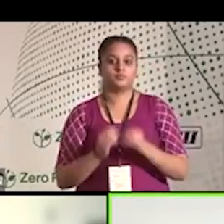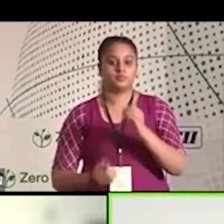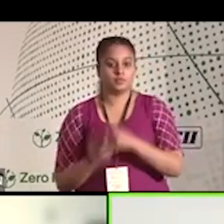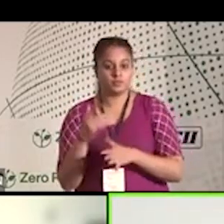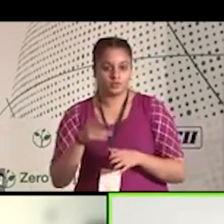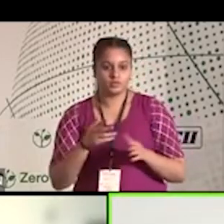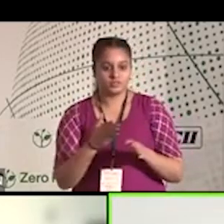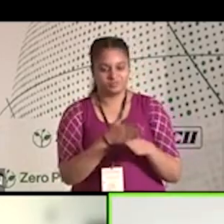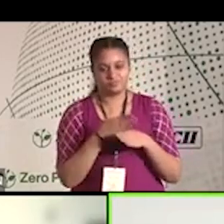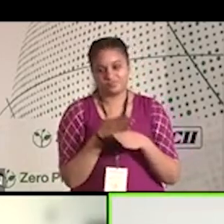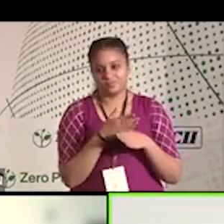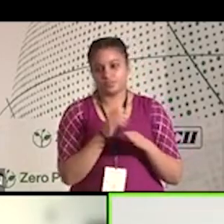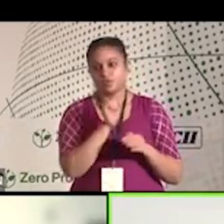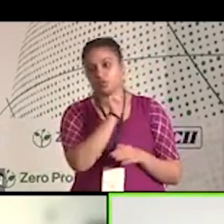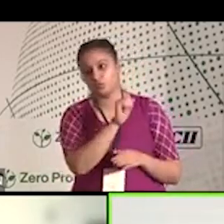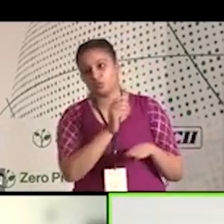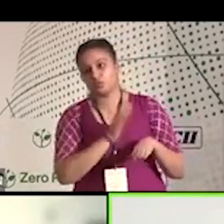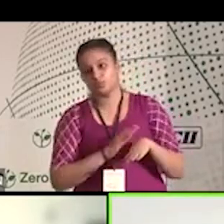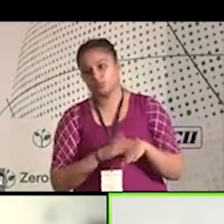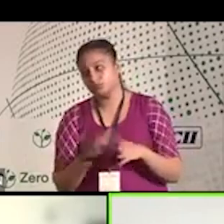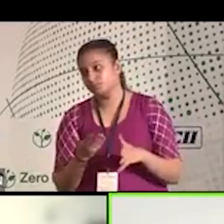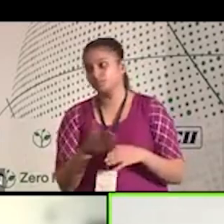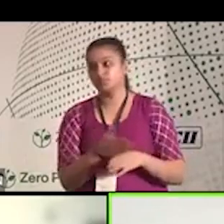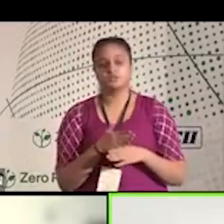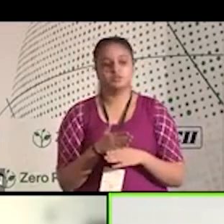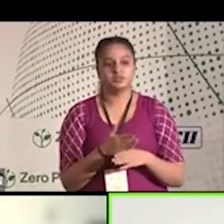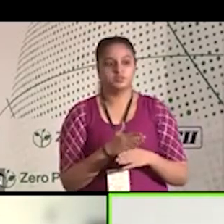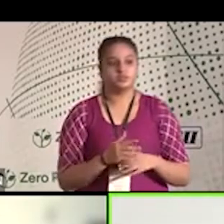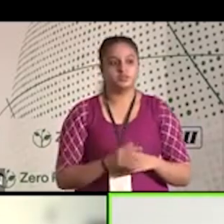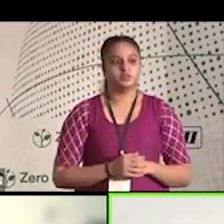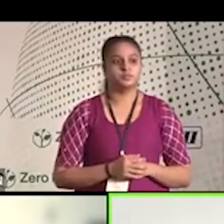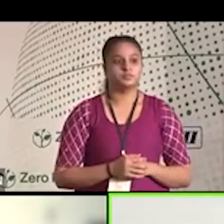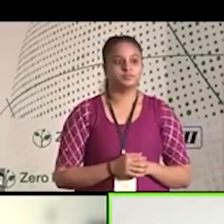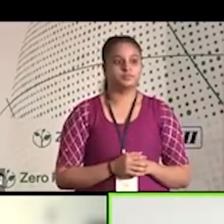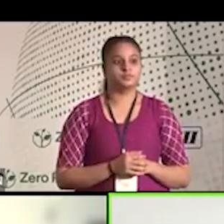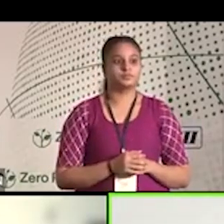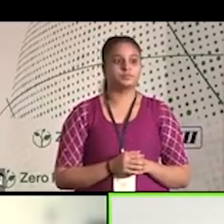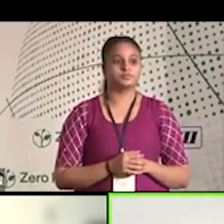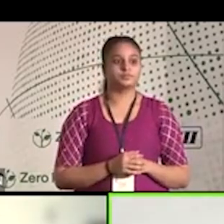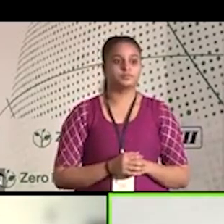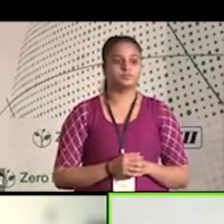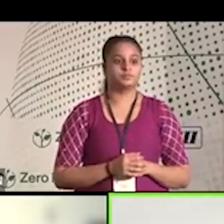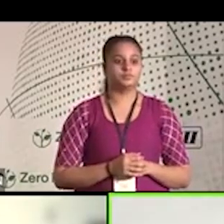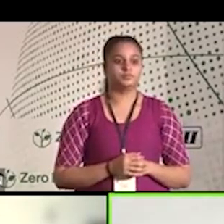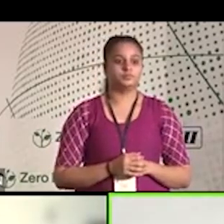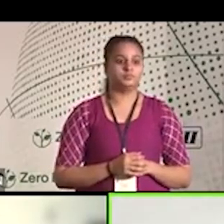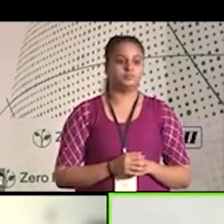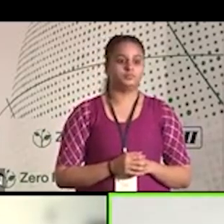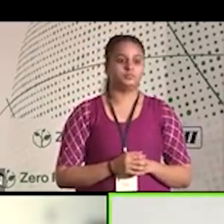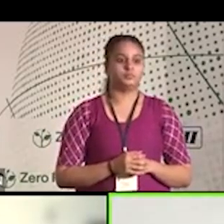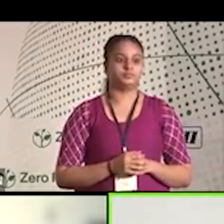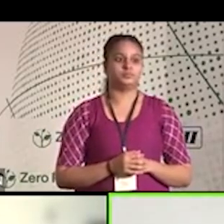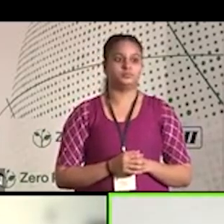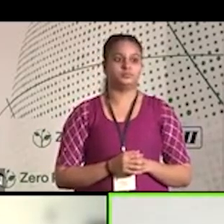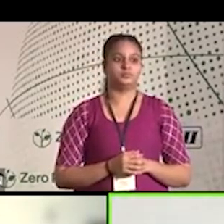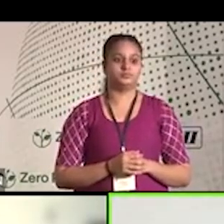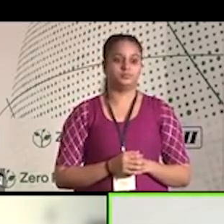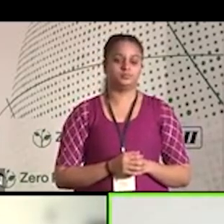I think it's about close to a 200 years organization that you are working for. And you spoke about those needs and the experience.